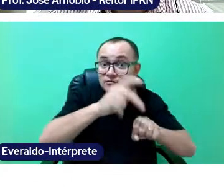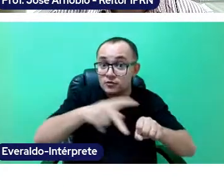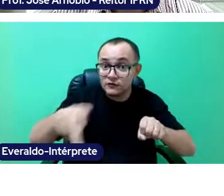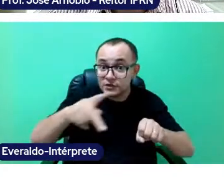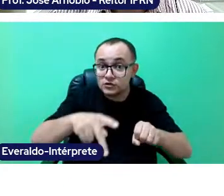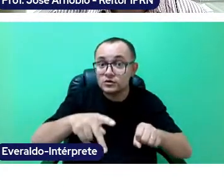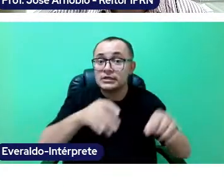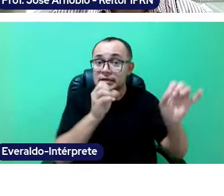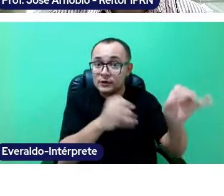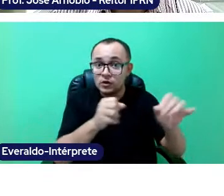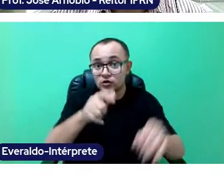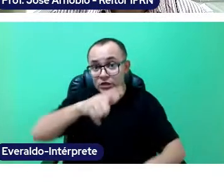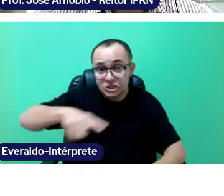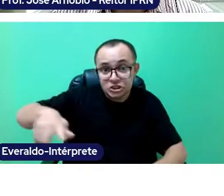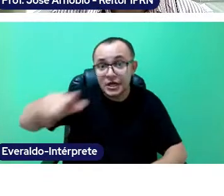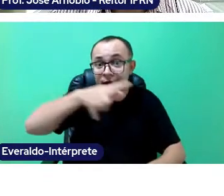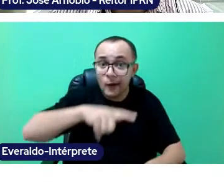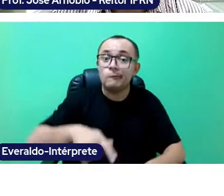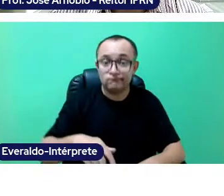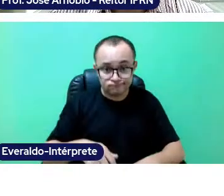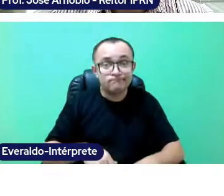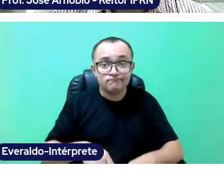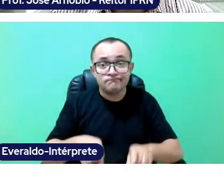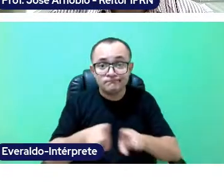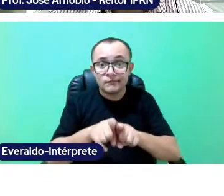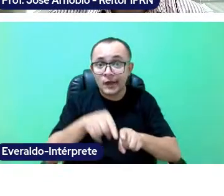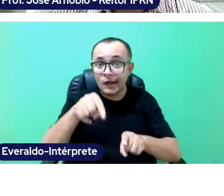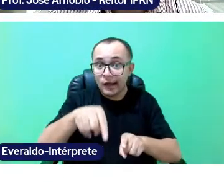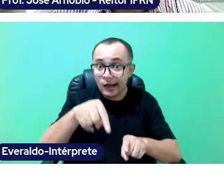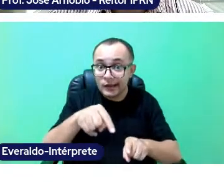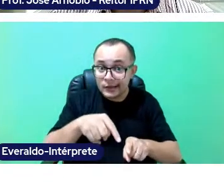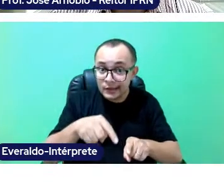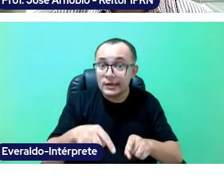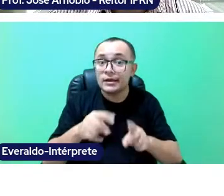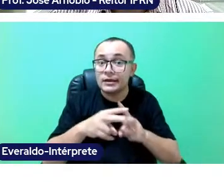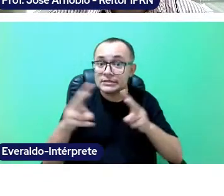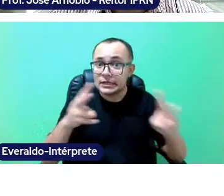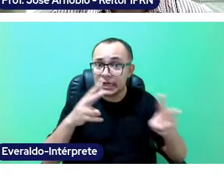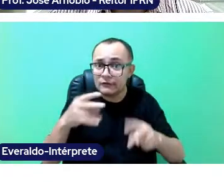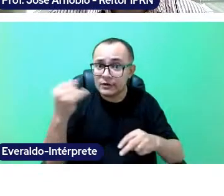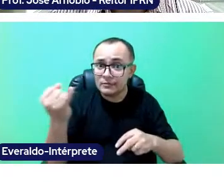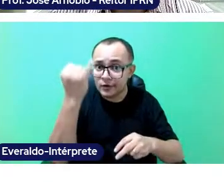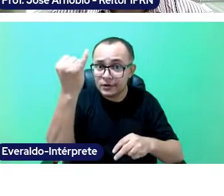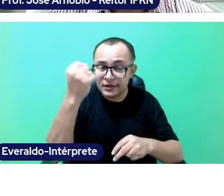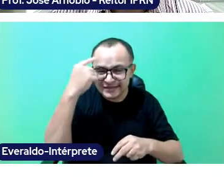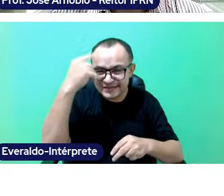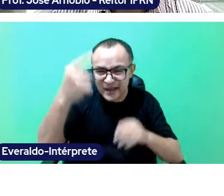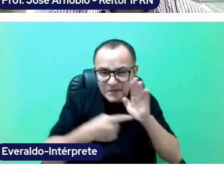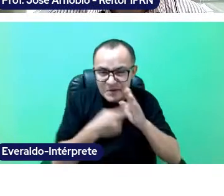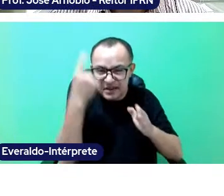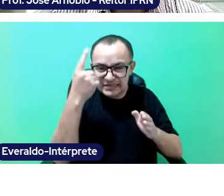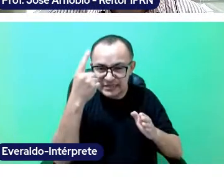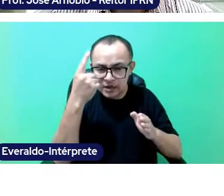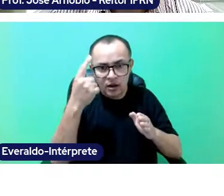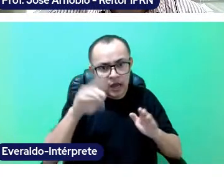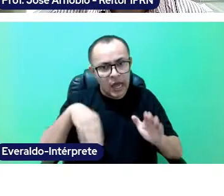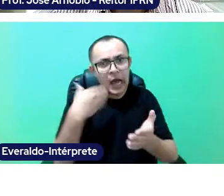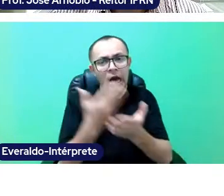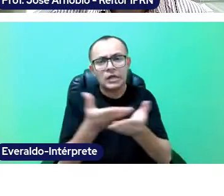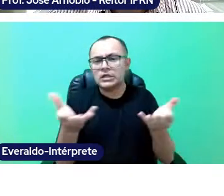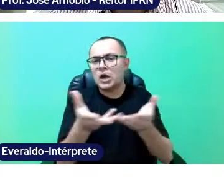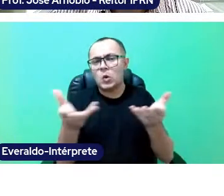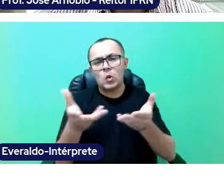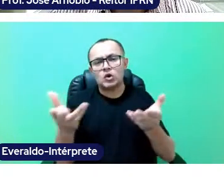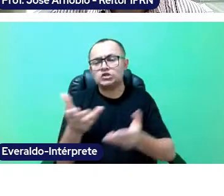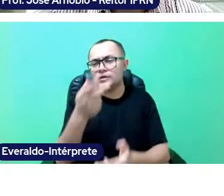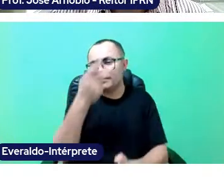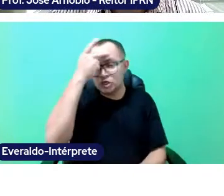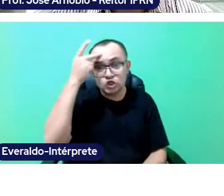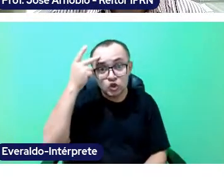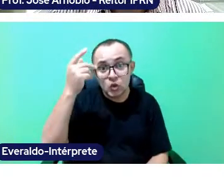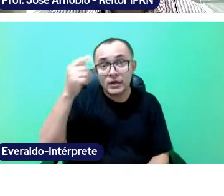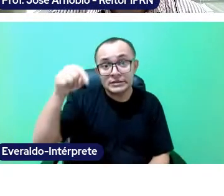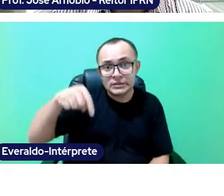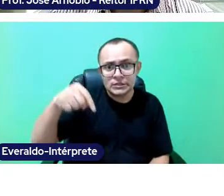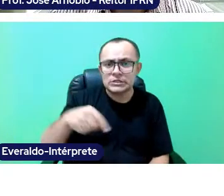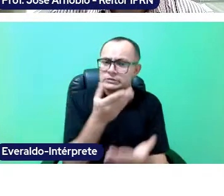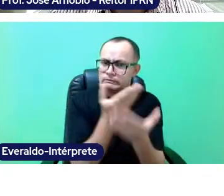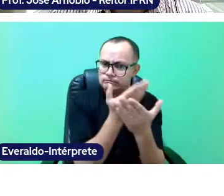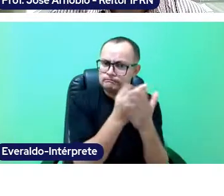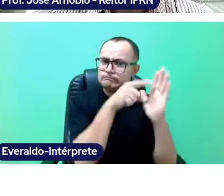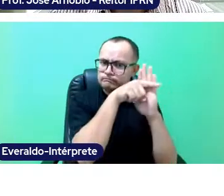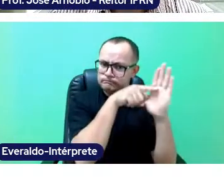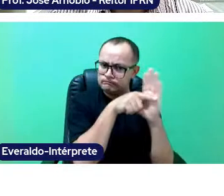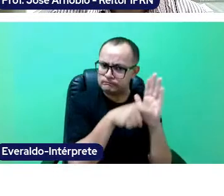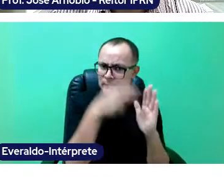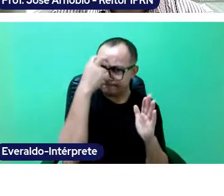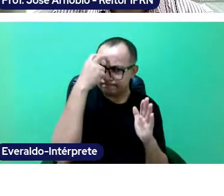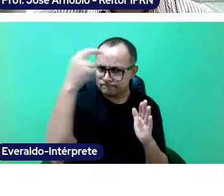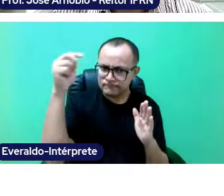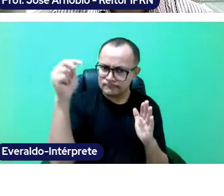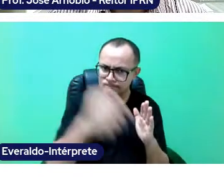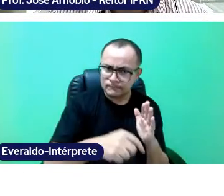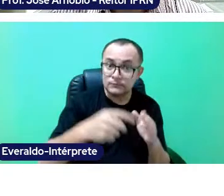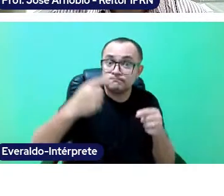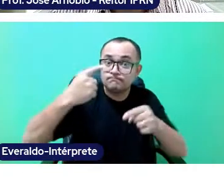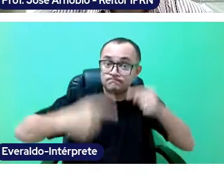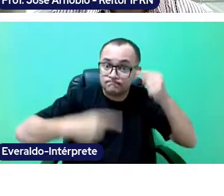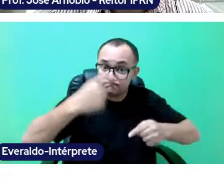I would also like to stress this event's importance in a national scope, ever since its first edition it has been enriching the proposed debates with different guests each time.